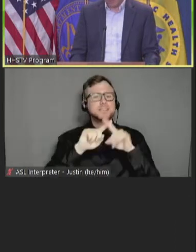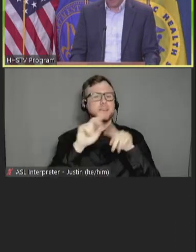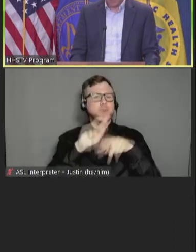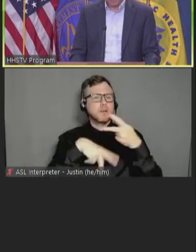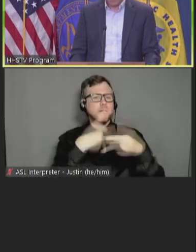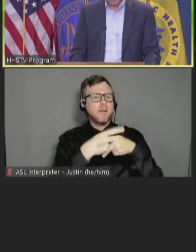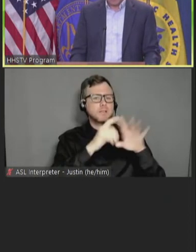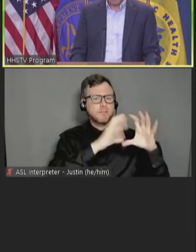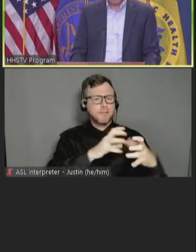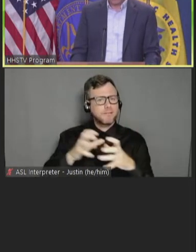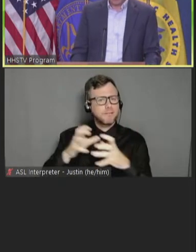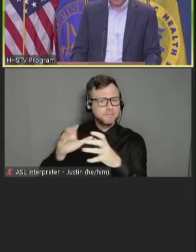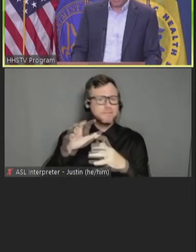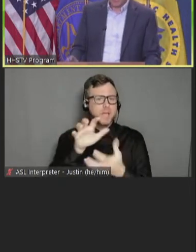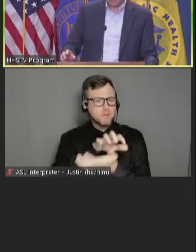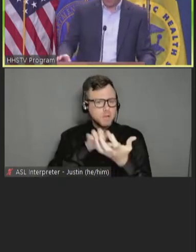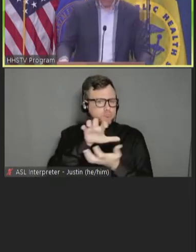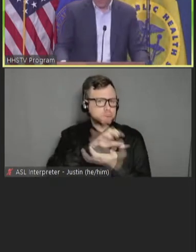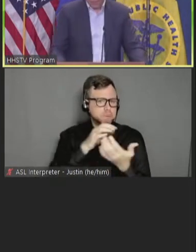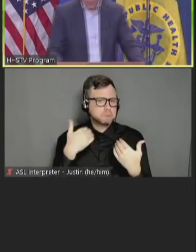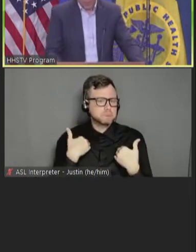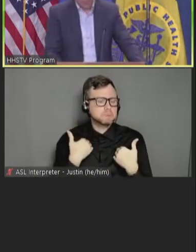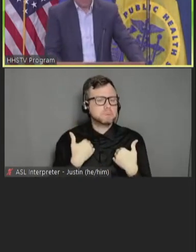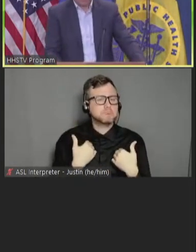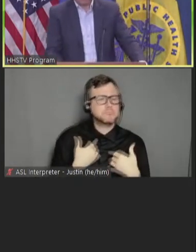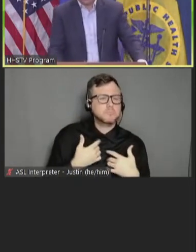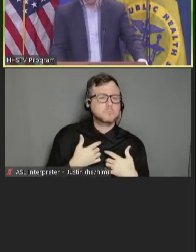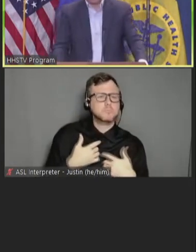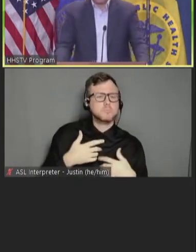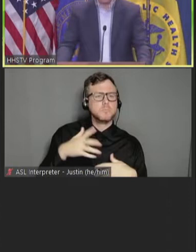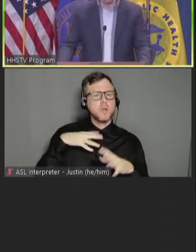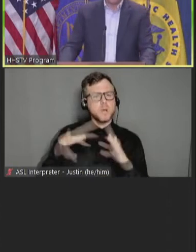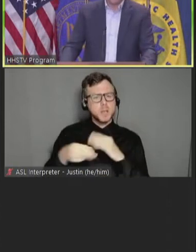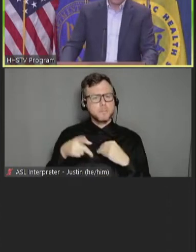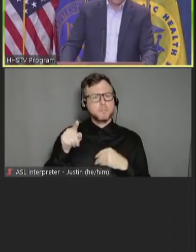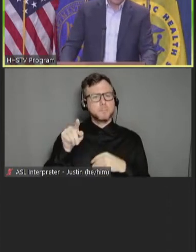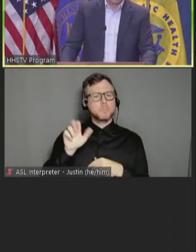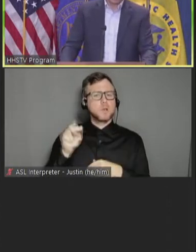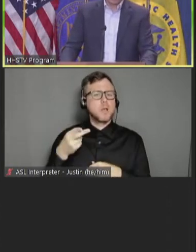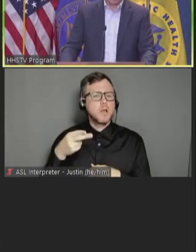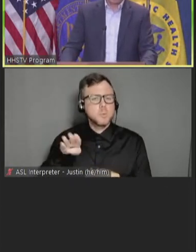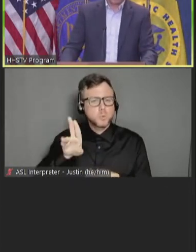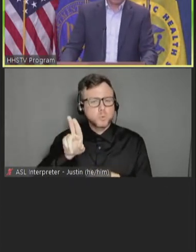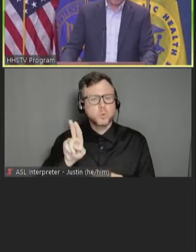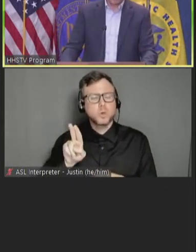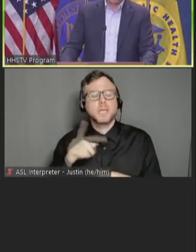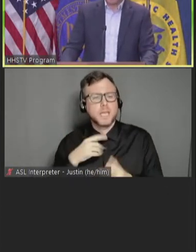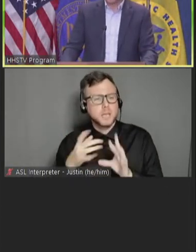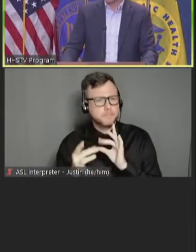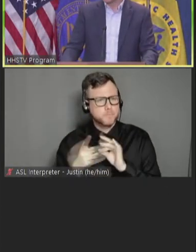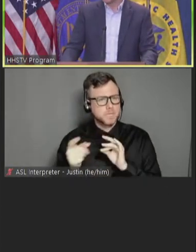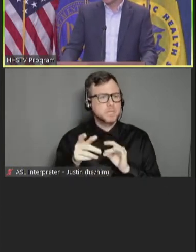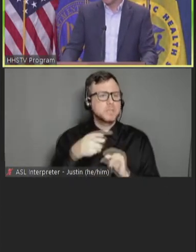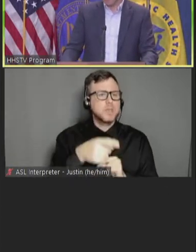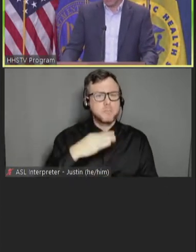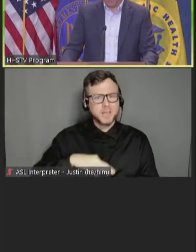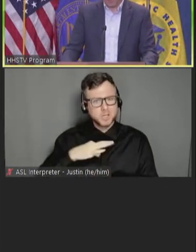And I just want to add to what Prabhu said about the beneficial attributes of adjuvants,